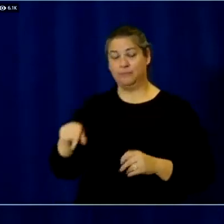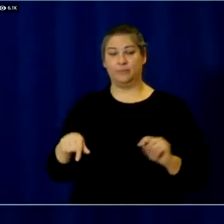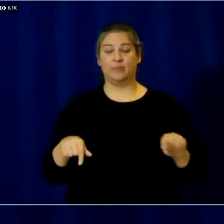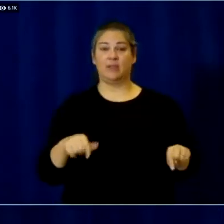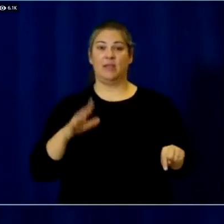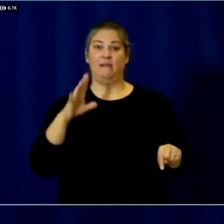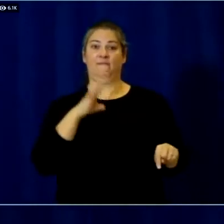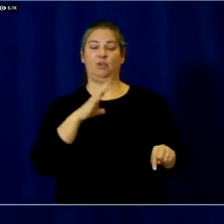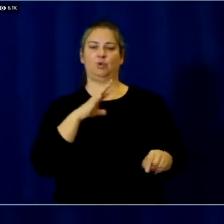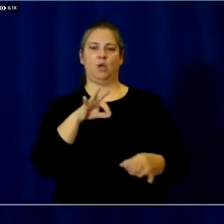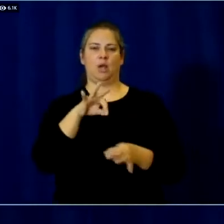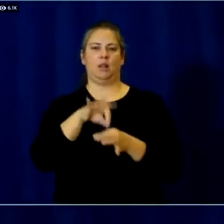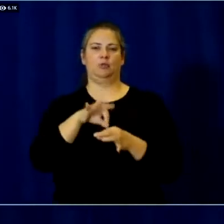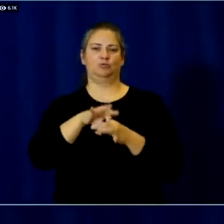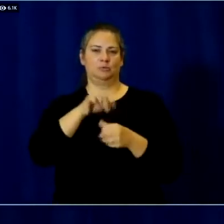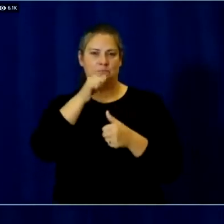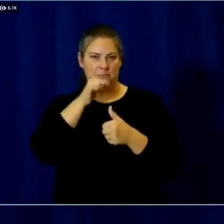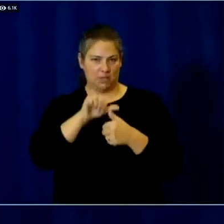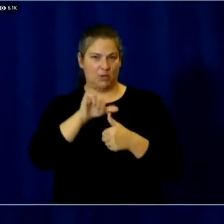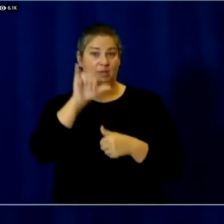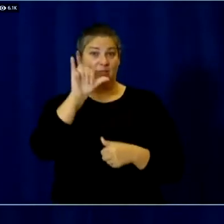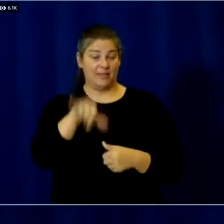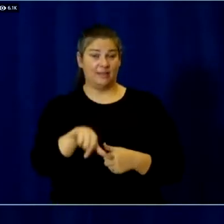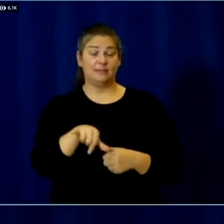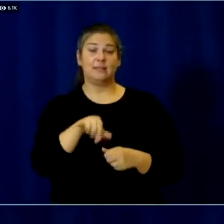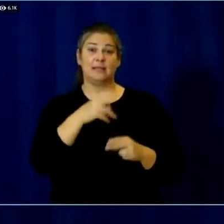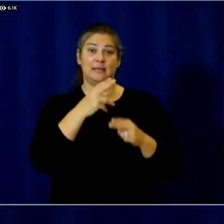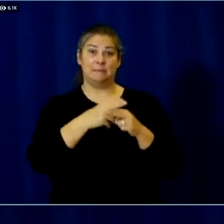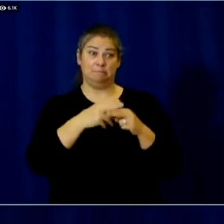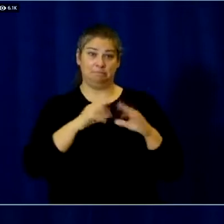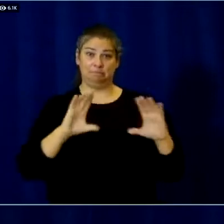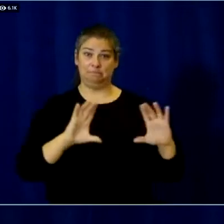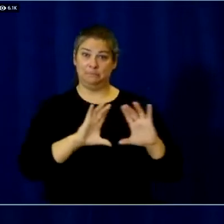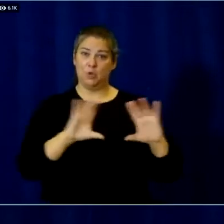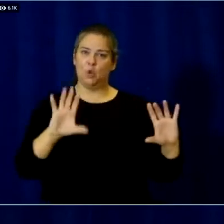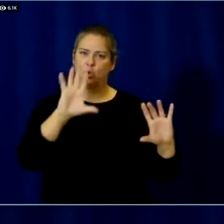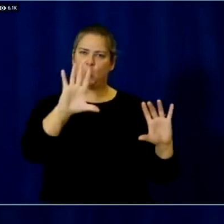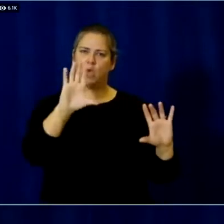mail. And here's the name and return address of your county clerk. So let's open this up.